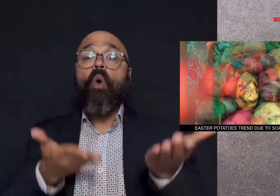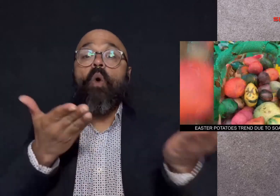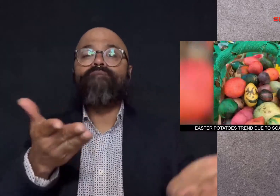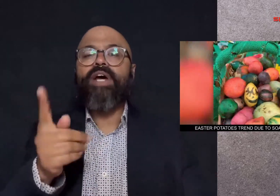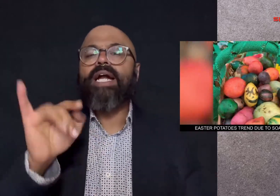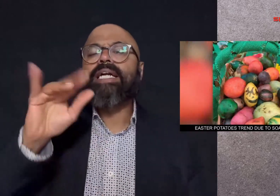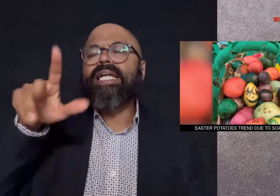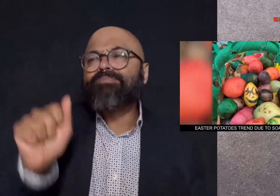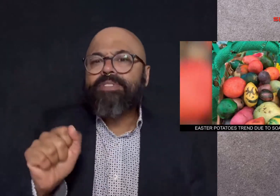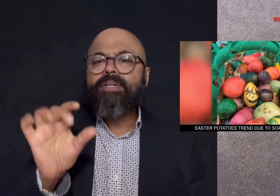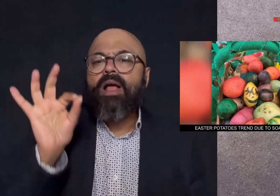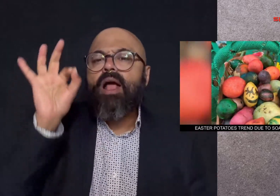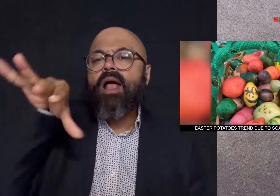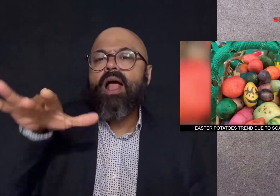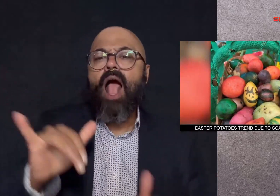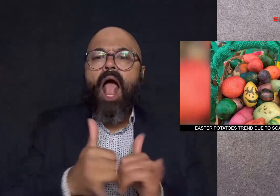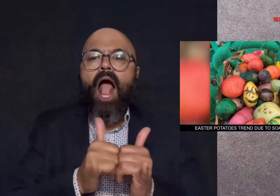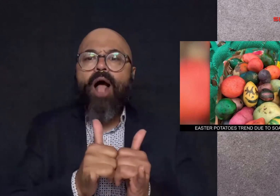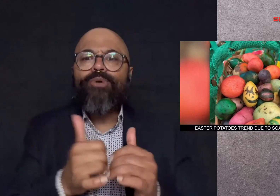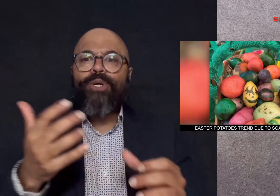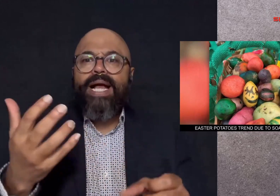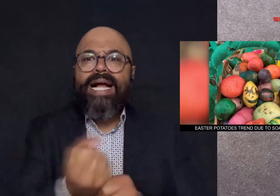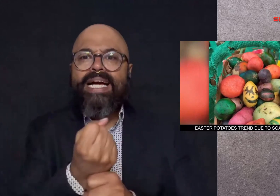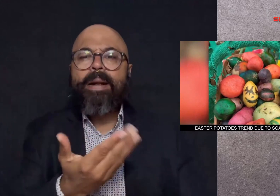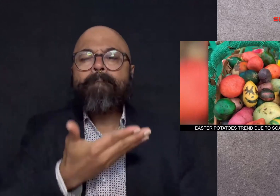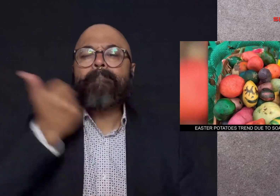there offering tips on how to get the best Easter spud